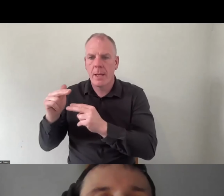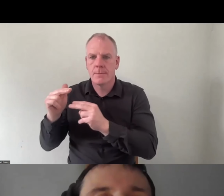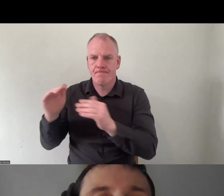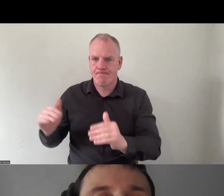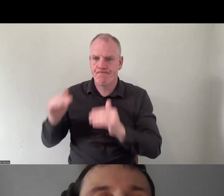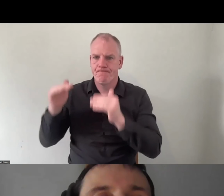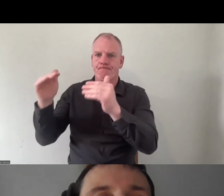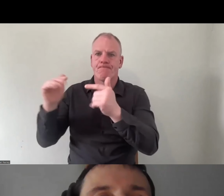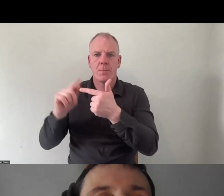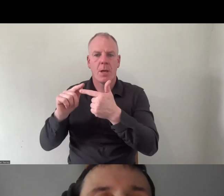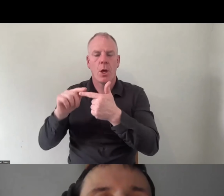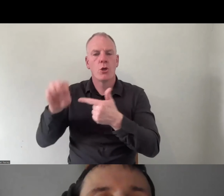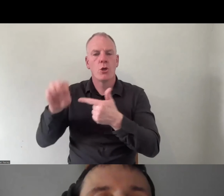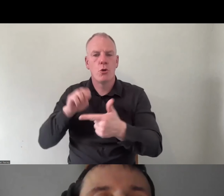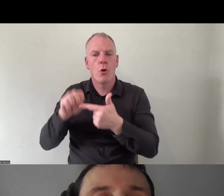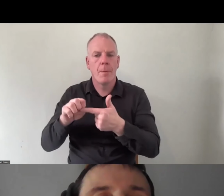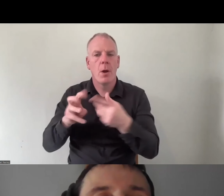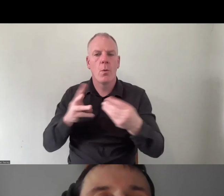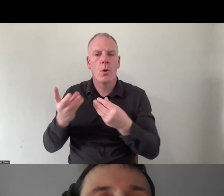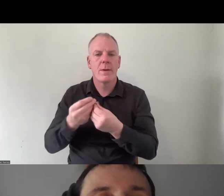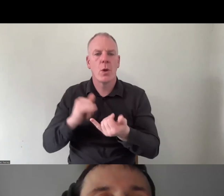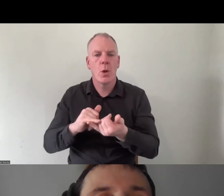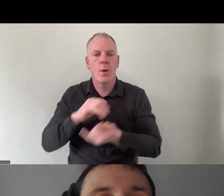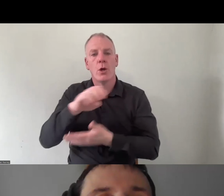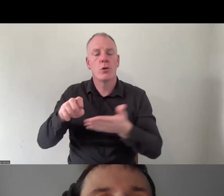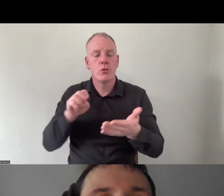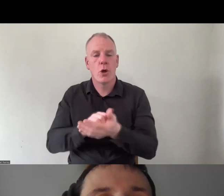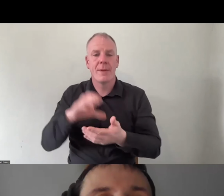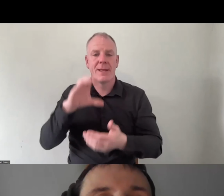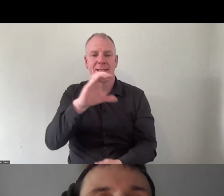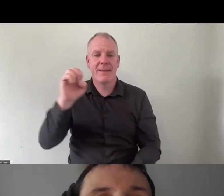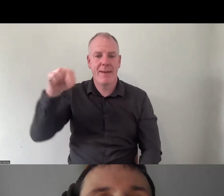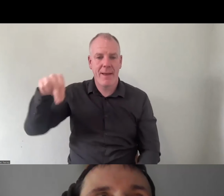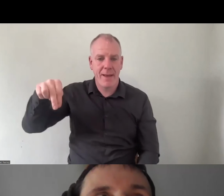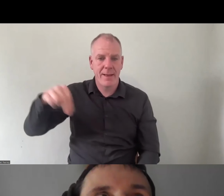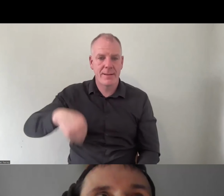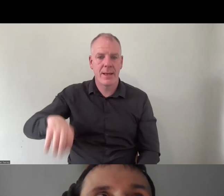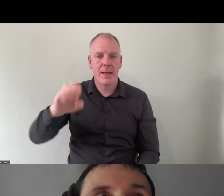where we work with European at CEN, ETSI, CENELEC,